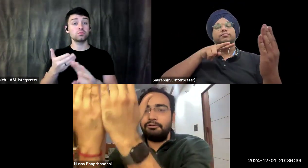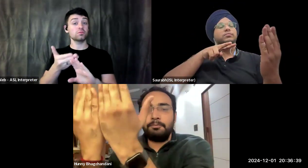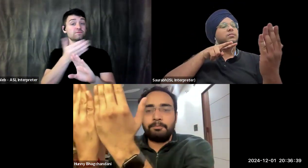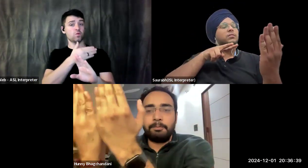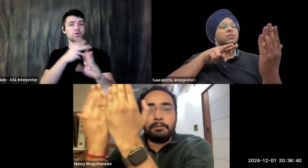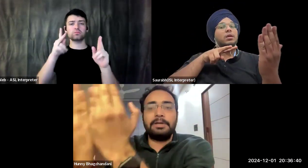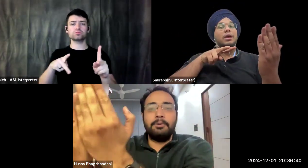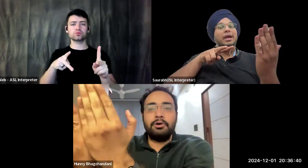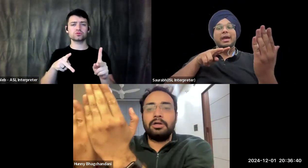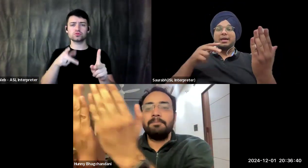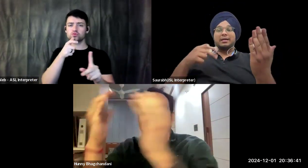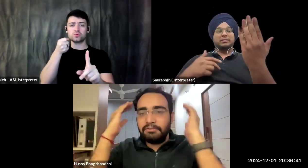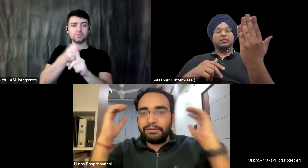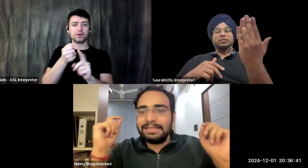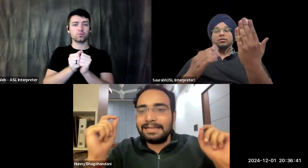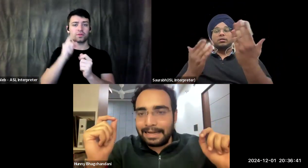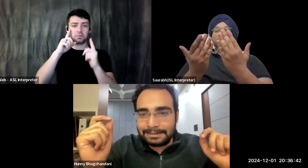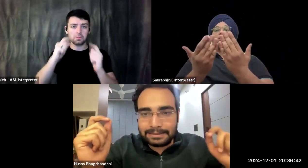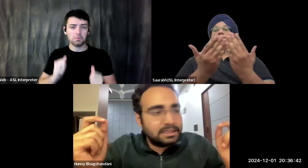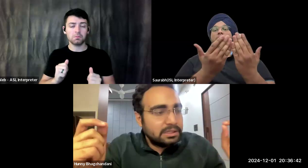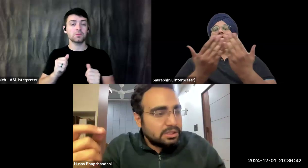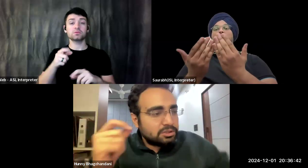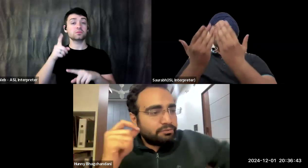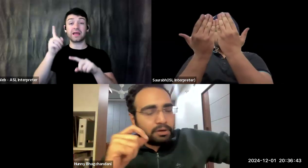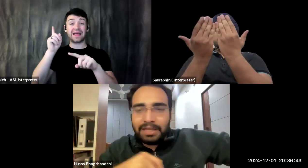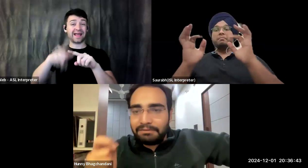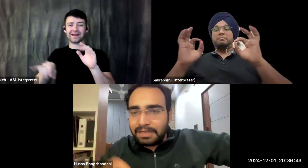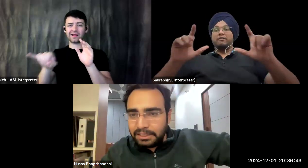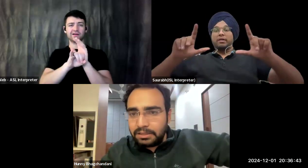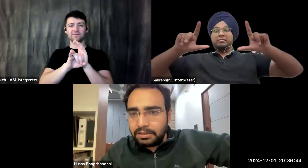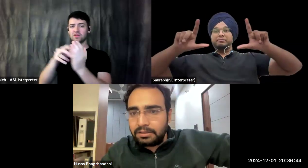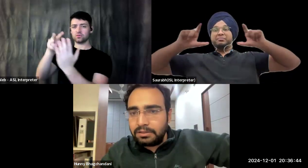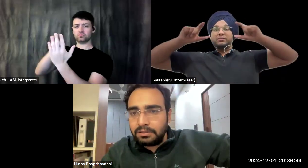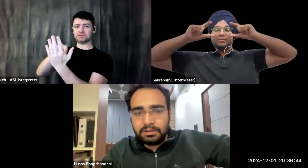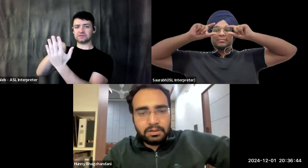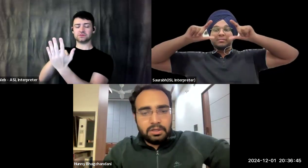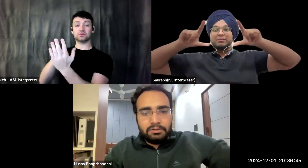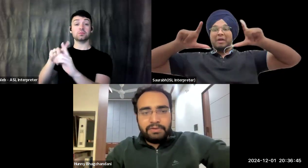identify how to put a book wearing the glasses. So what we have done